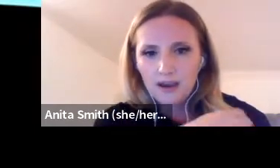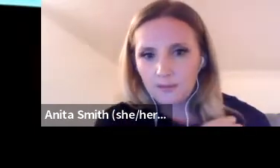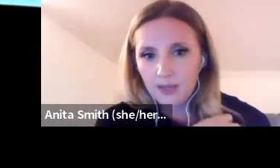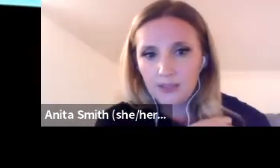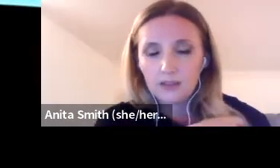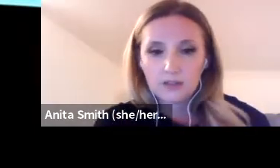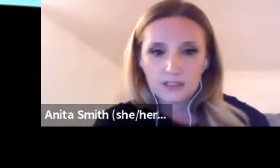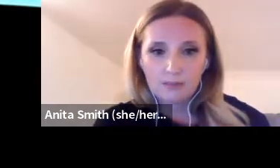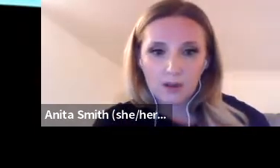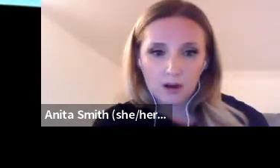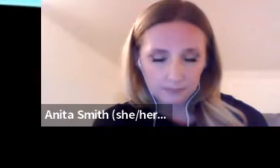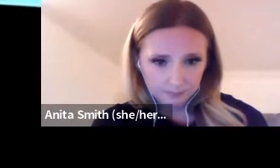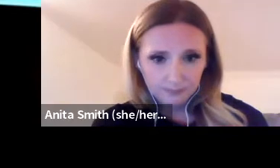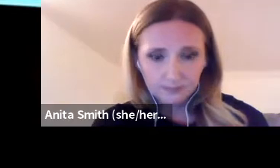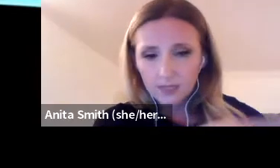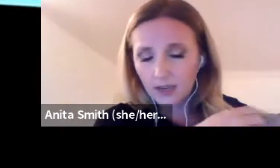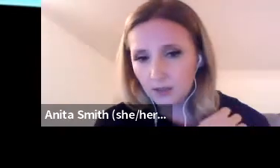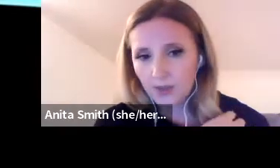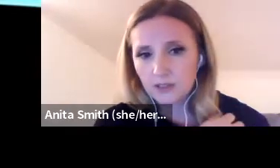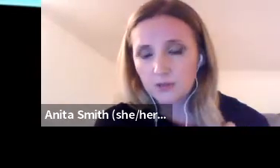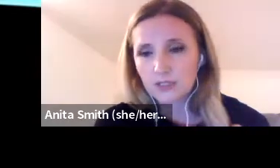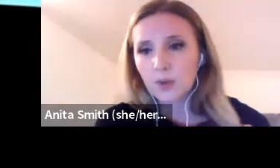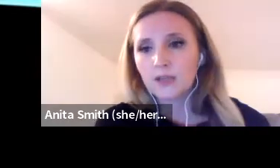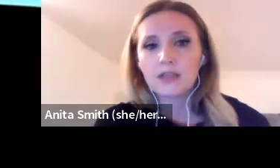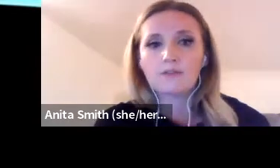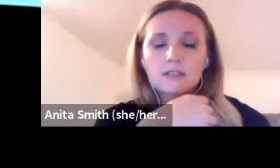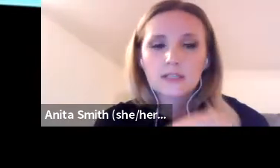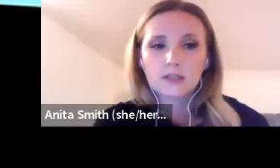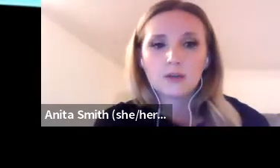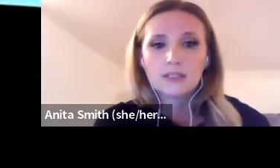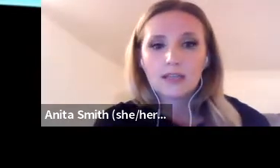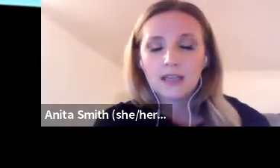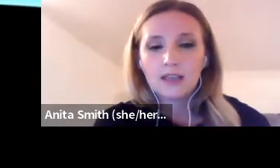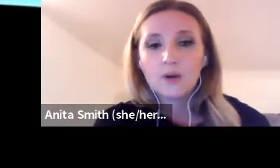And then there's some along the West Coast as well. San Francisco and San Diego.